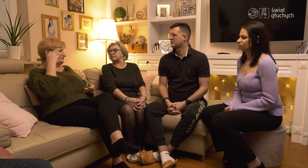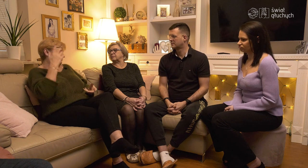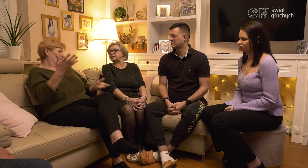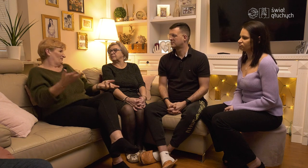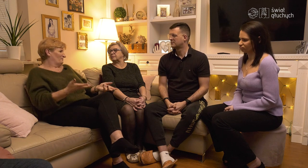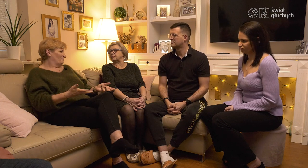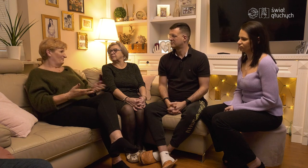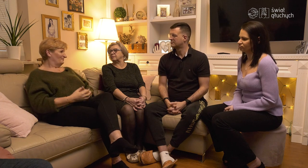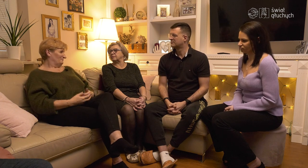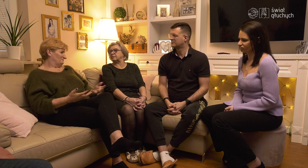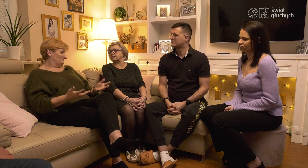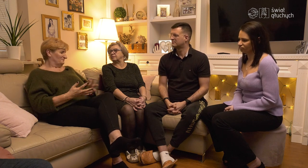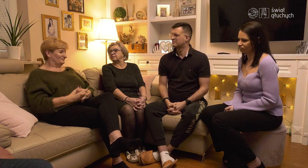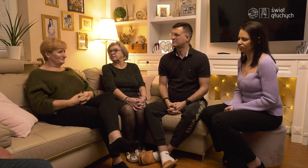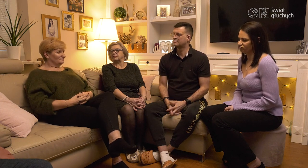He knew everything.